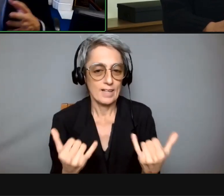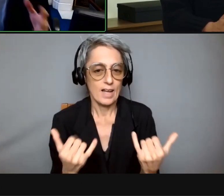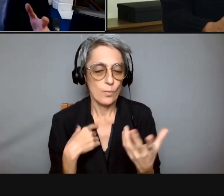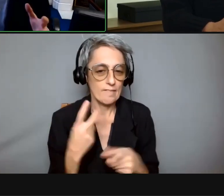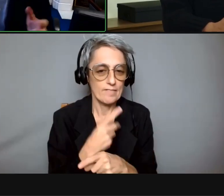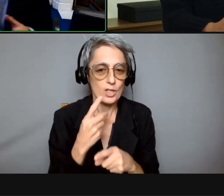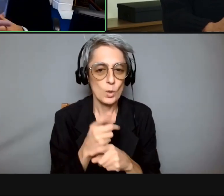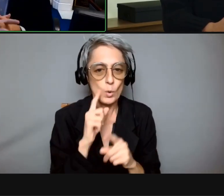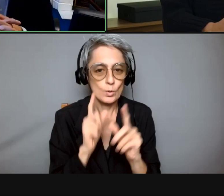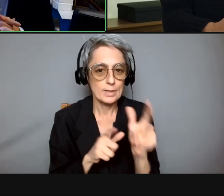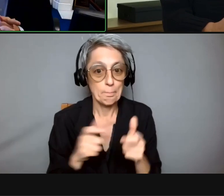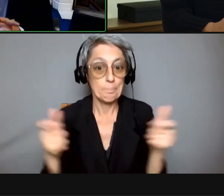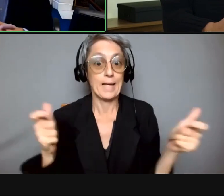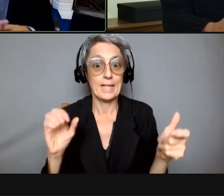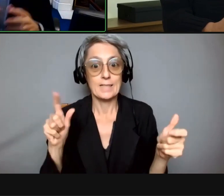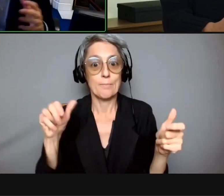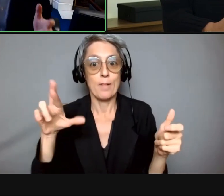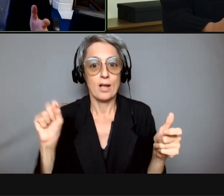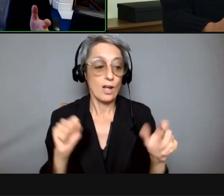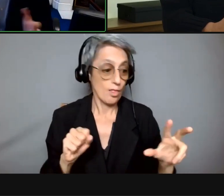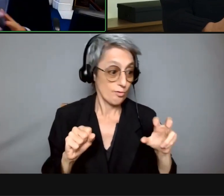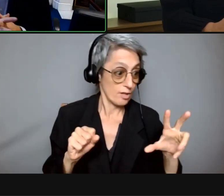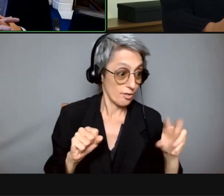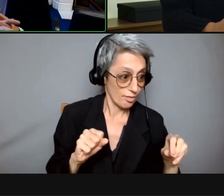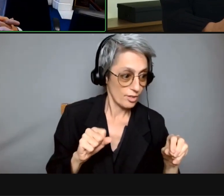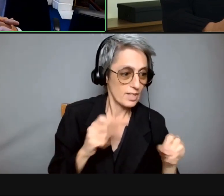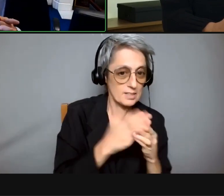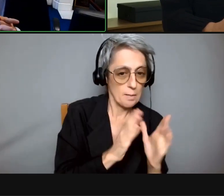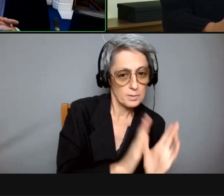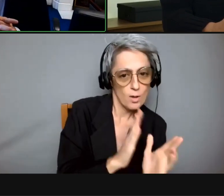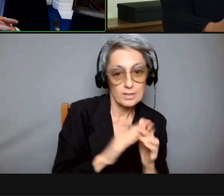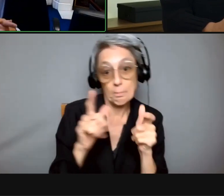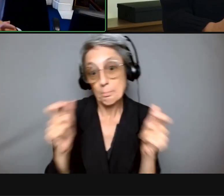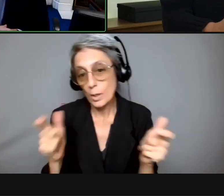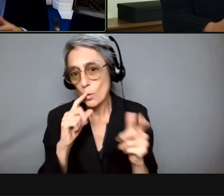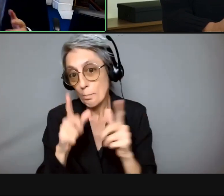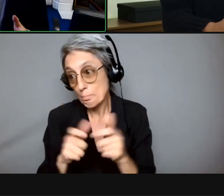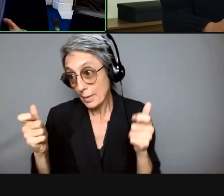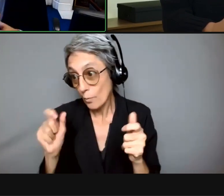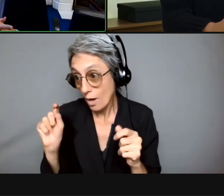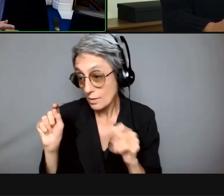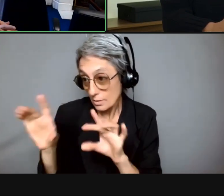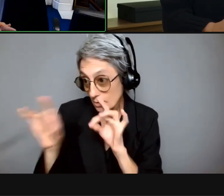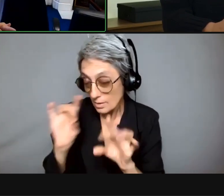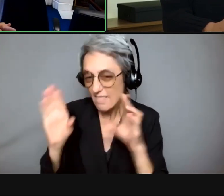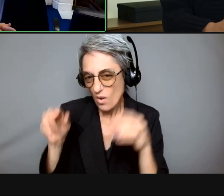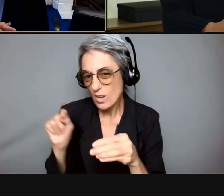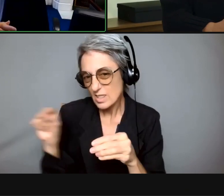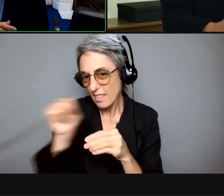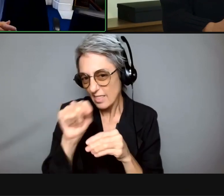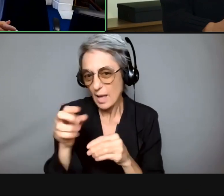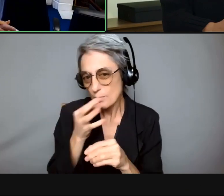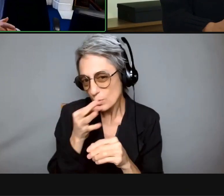330 and how do we start focusing on them sooner rather than later? And then to to the technical assistance point